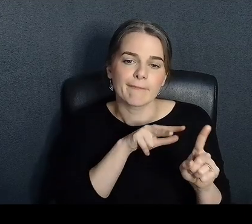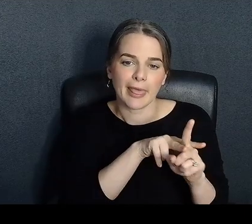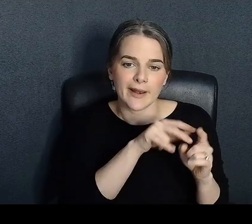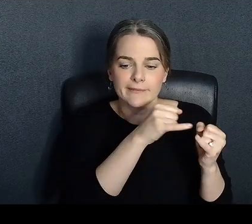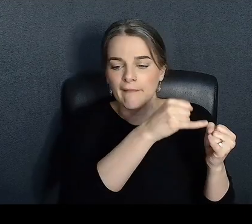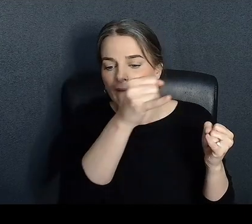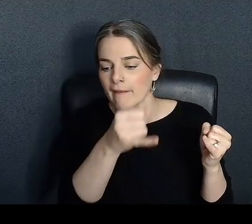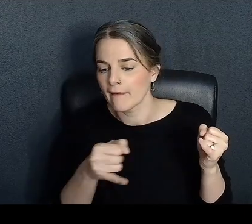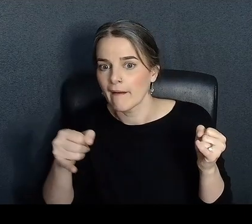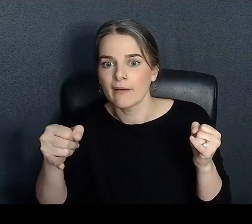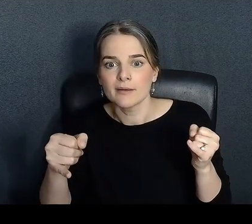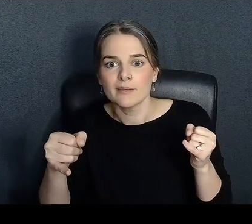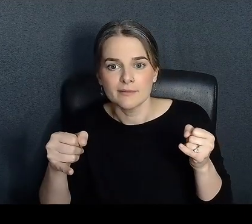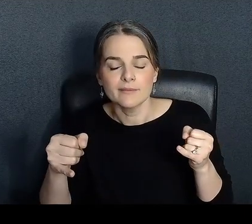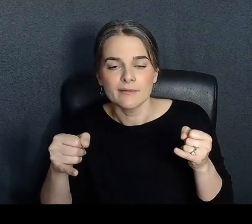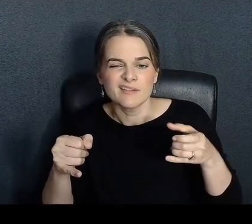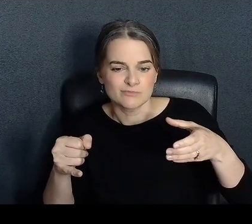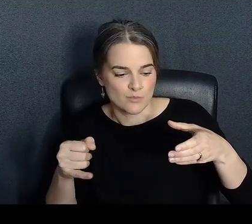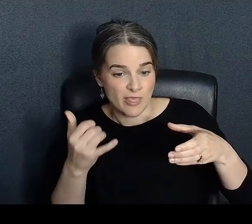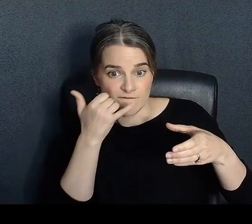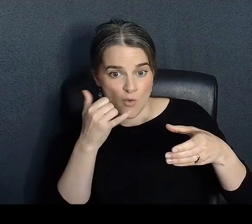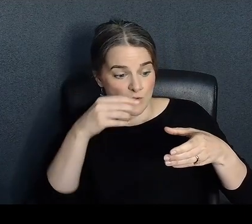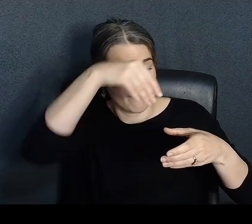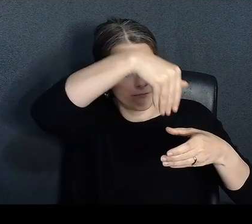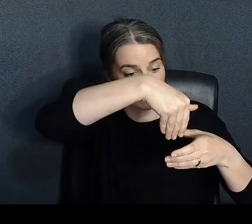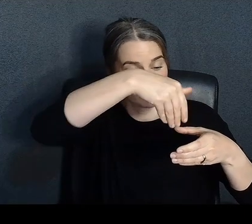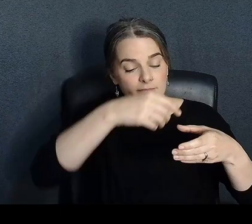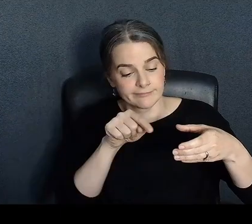where the phone rests. There's also some settings on the side.